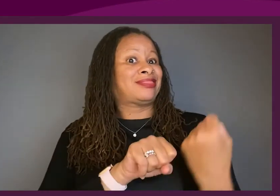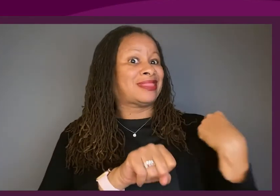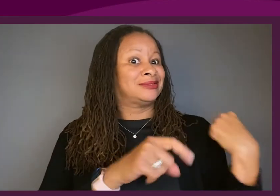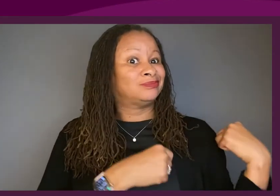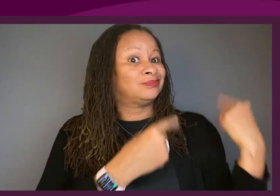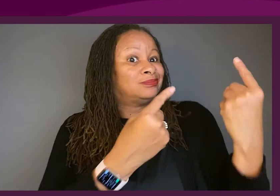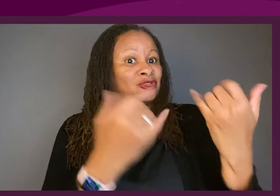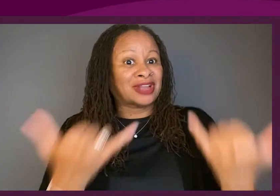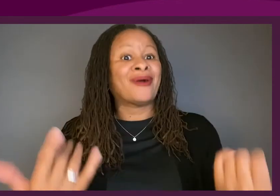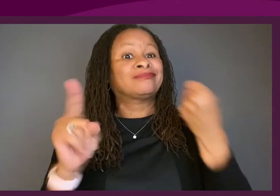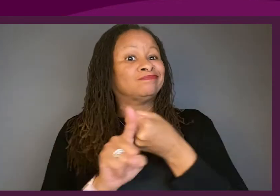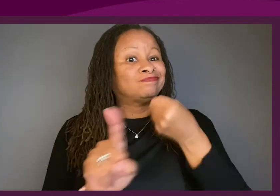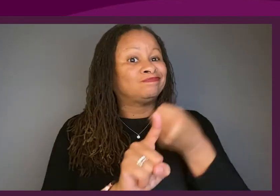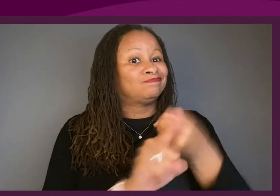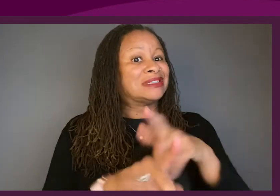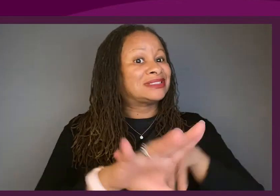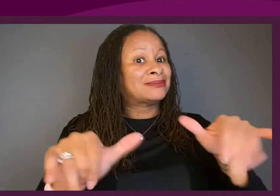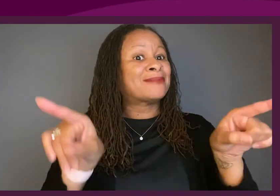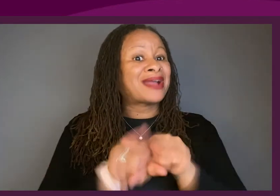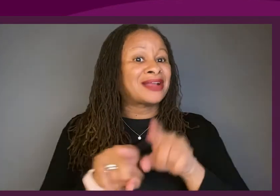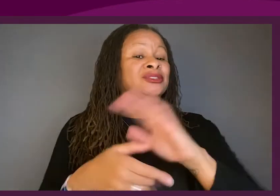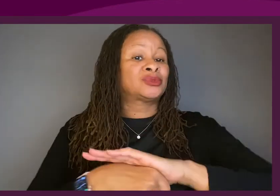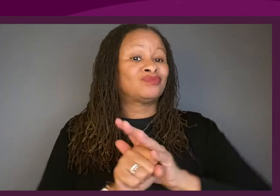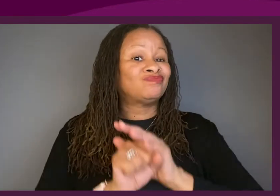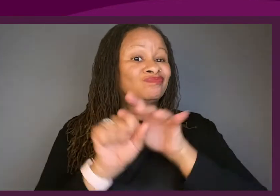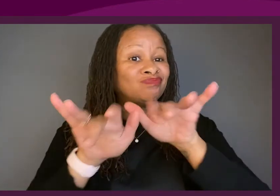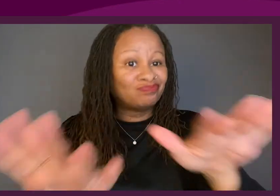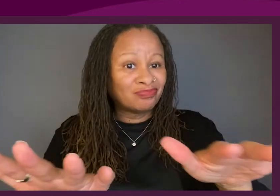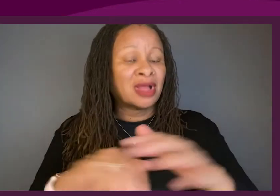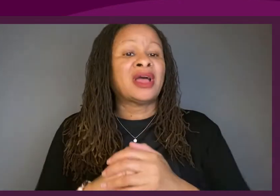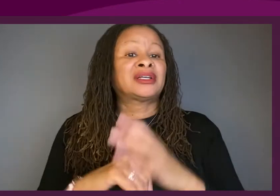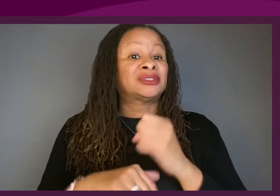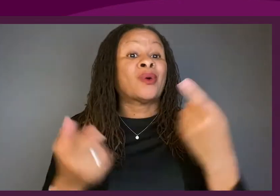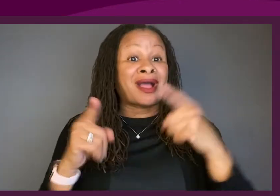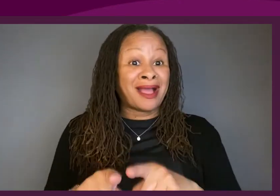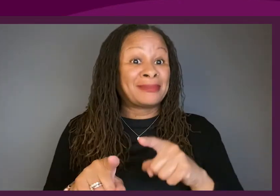of disaster-impacted people with disabilities has been higher.